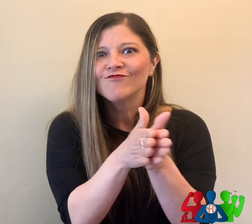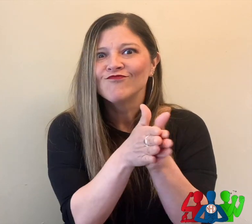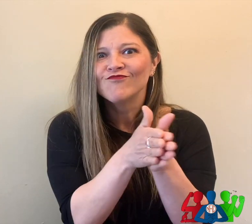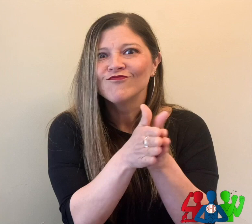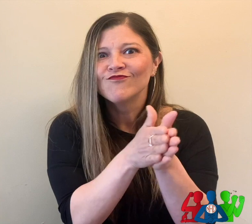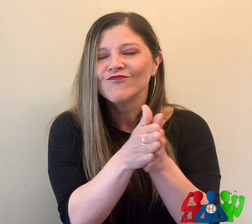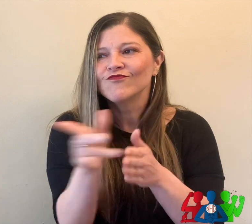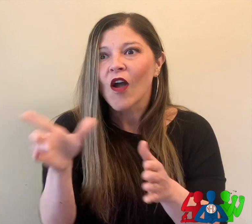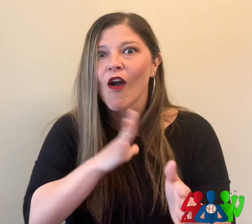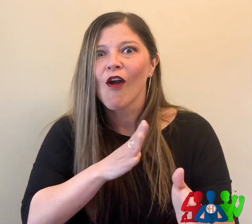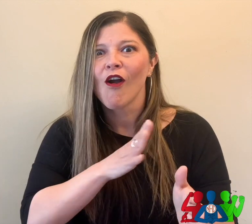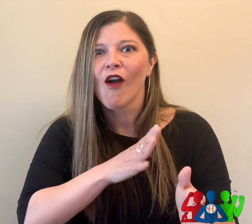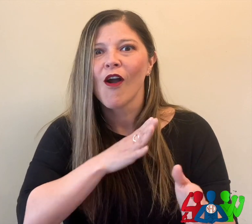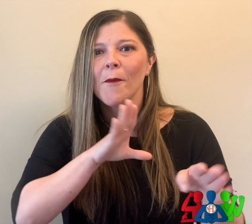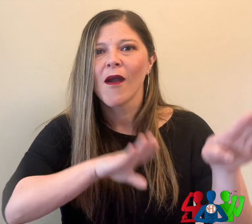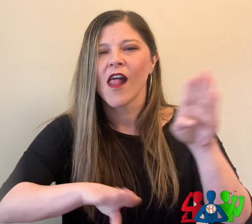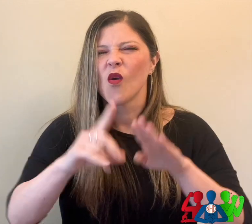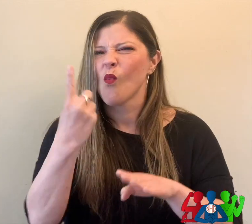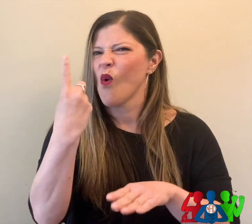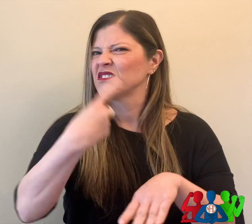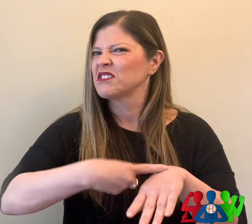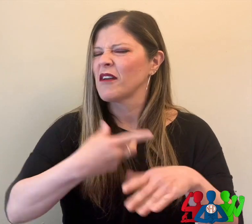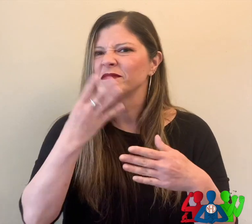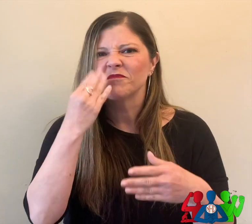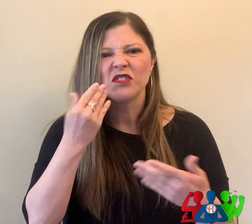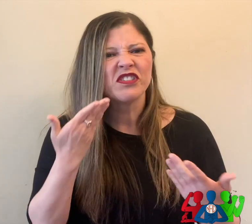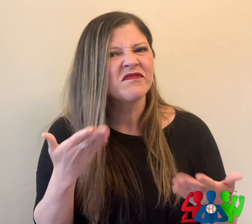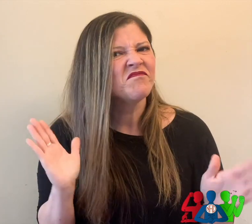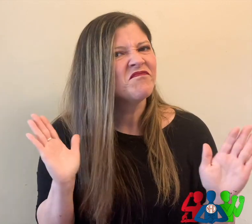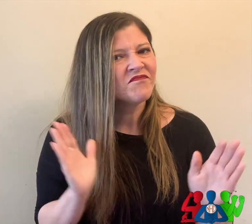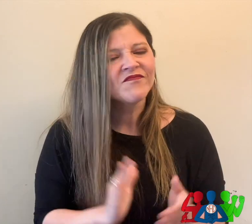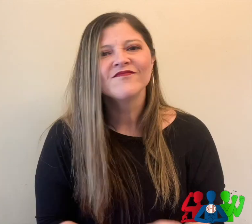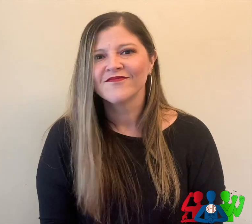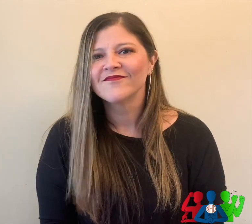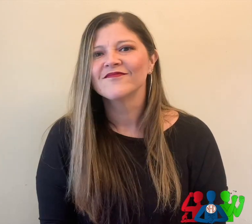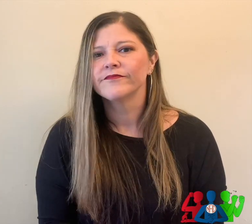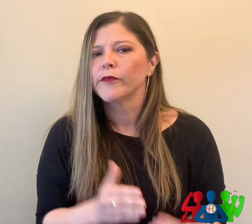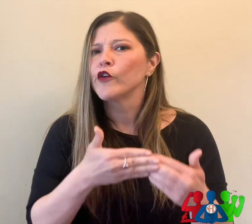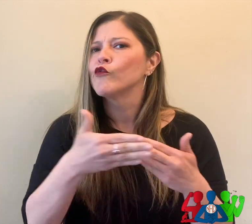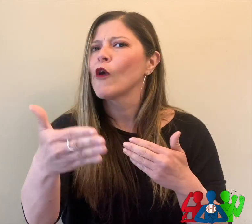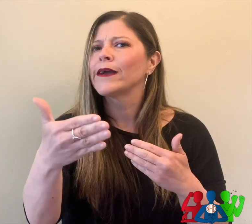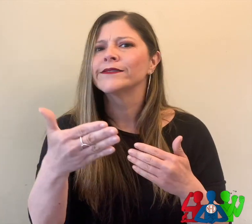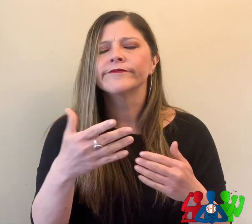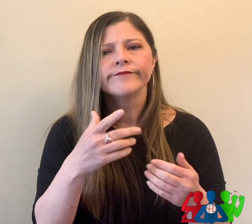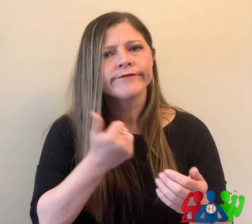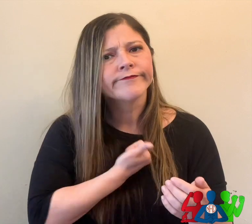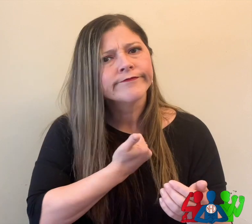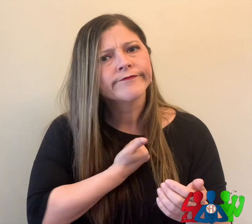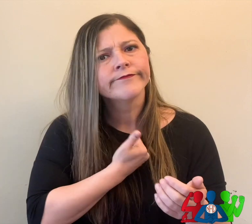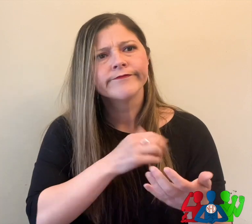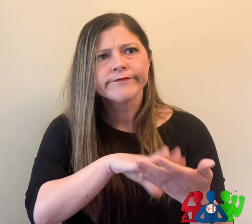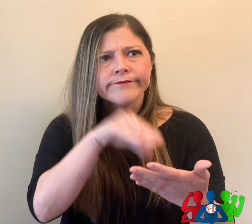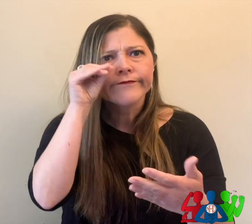that they could give to me, which was an incentive for the note-taking student, but I